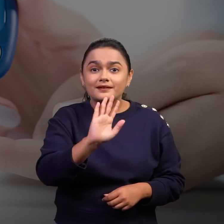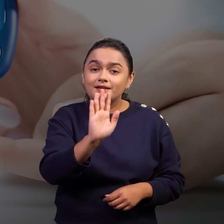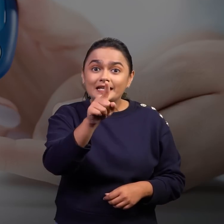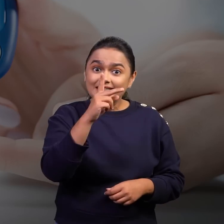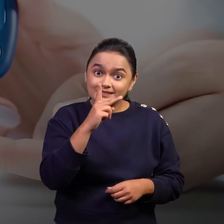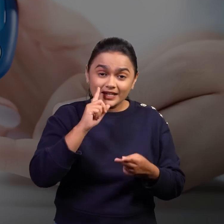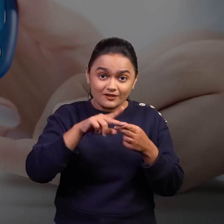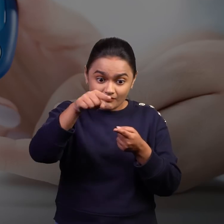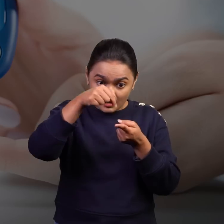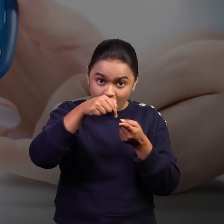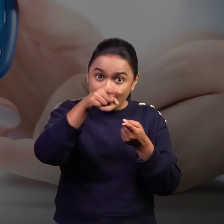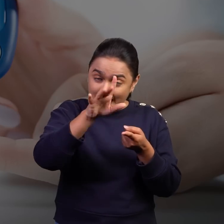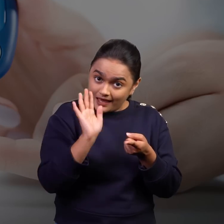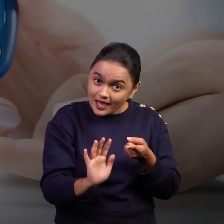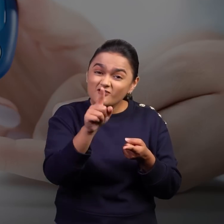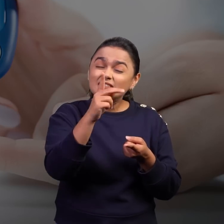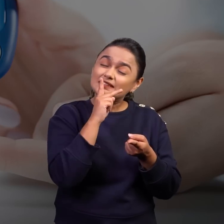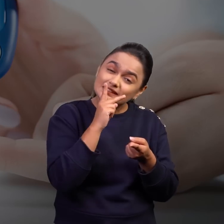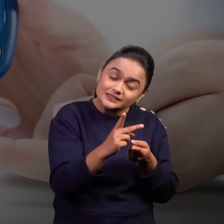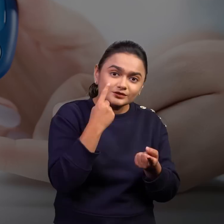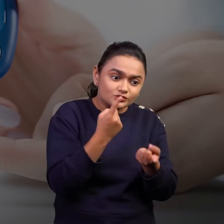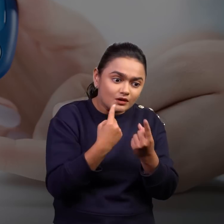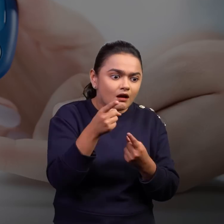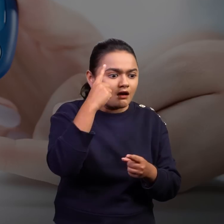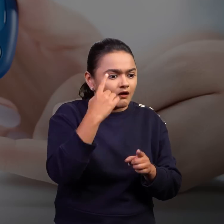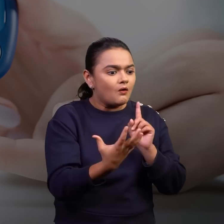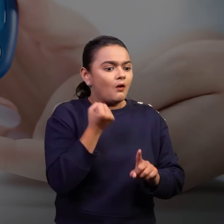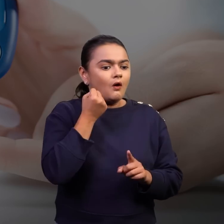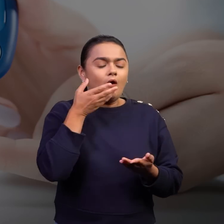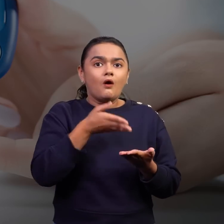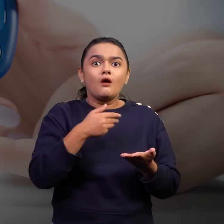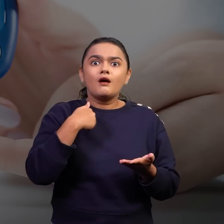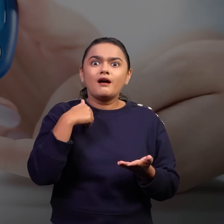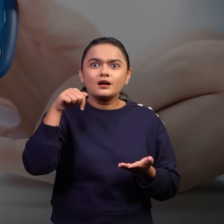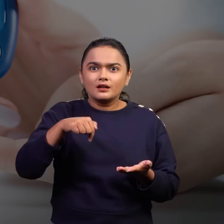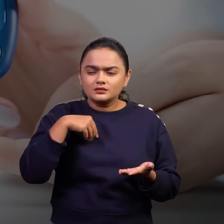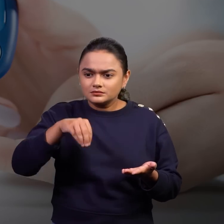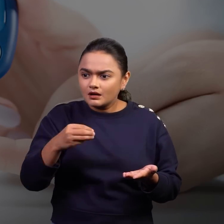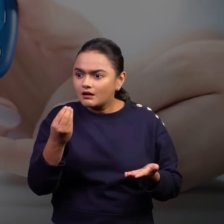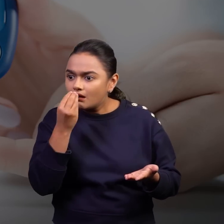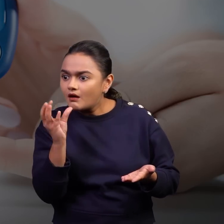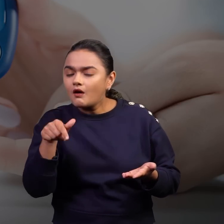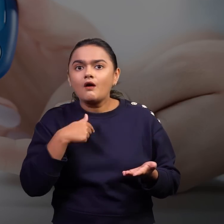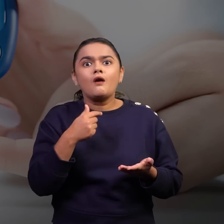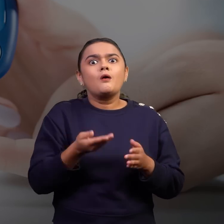But if you have the device, you can check it yourself. You’ll immediately know that your sugar level increased after eating sugar.